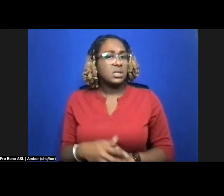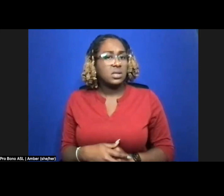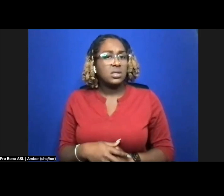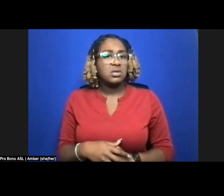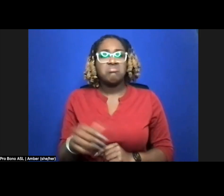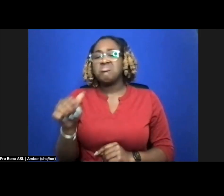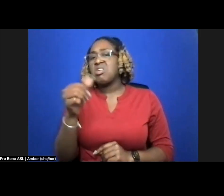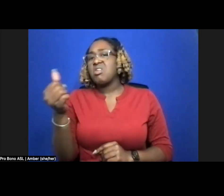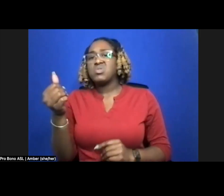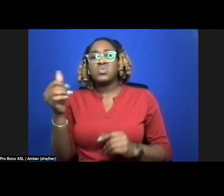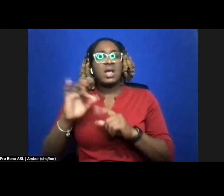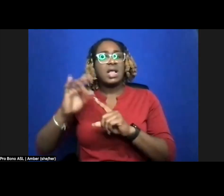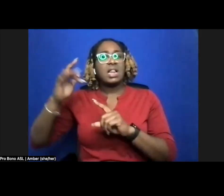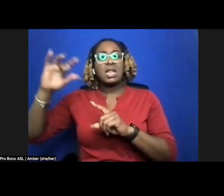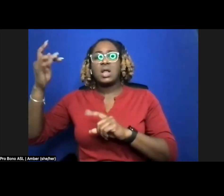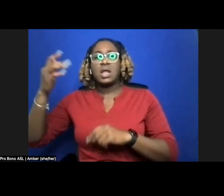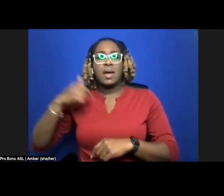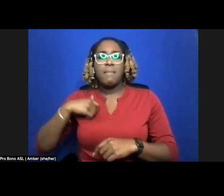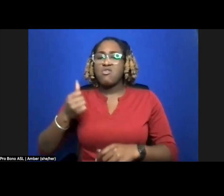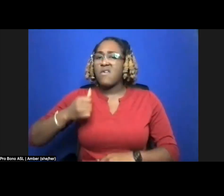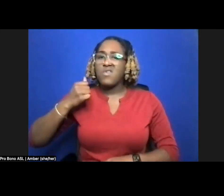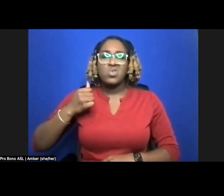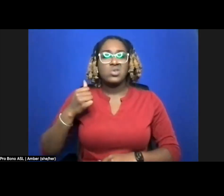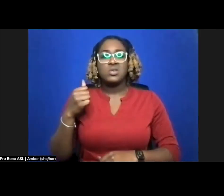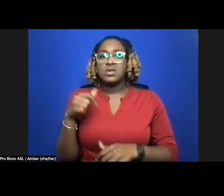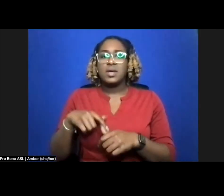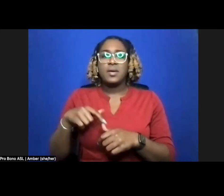in my refusal to be enshrined in flesh. & once